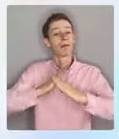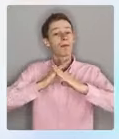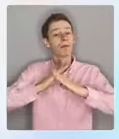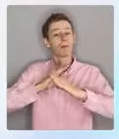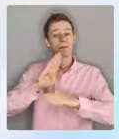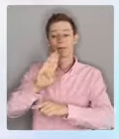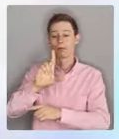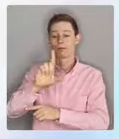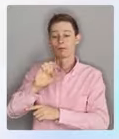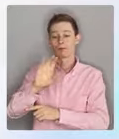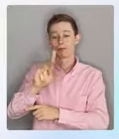that can be used flexibly to help.